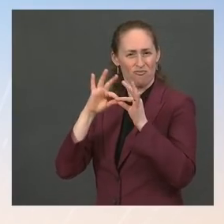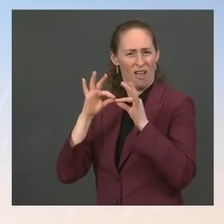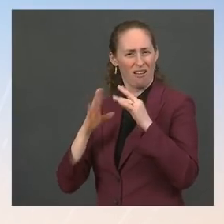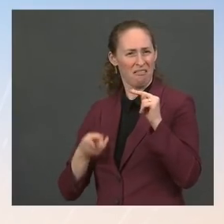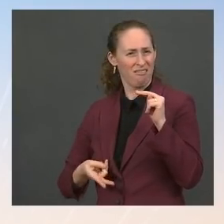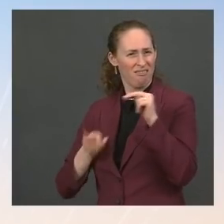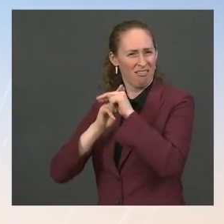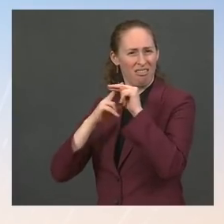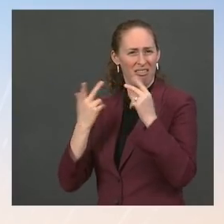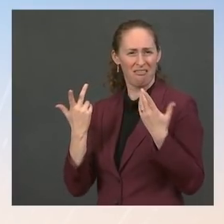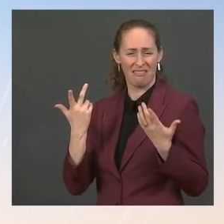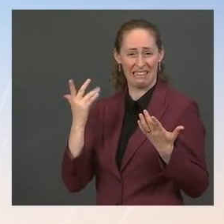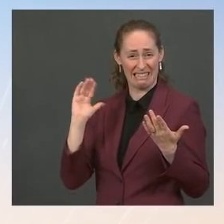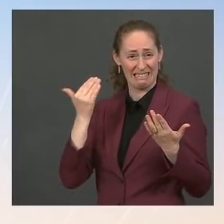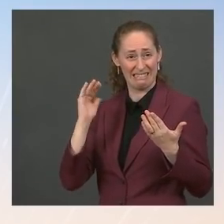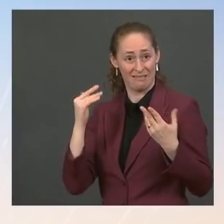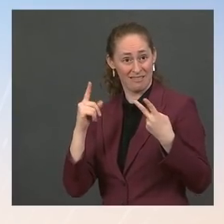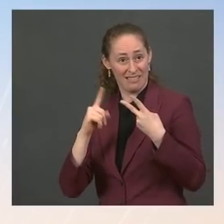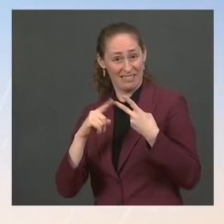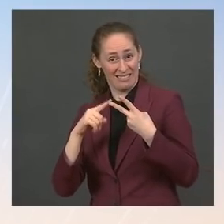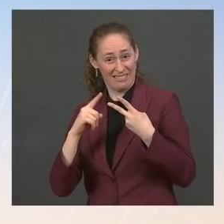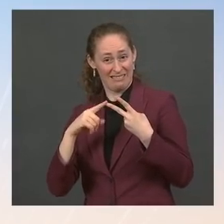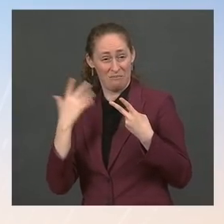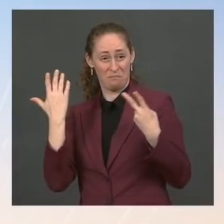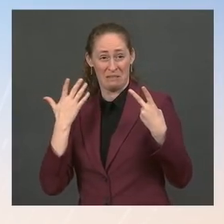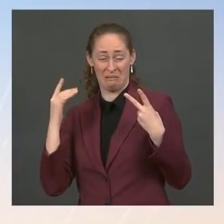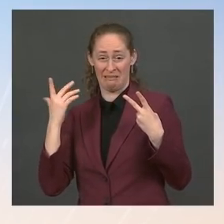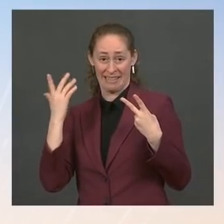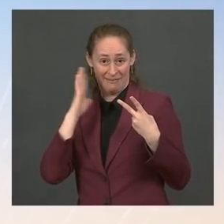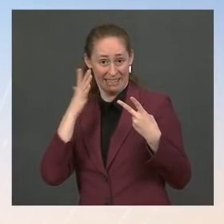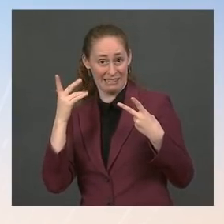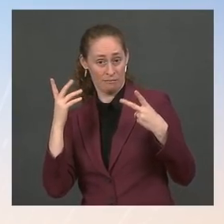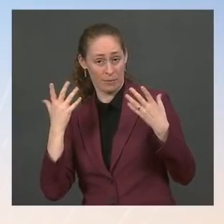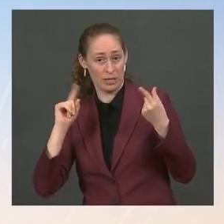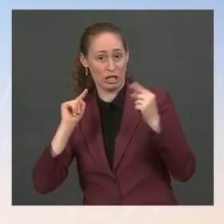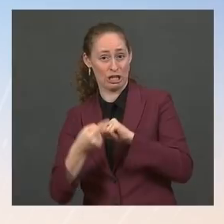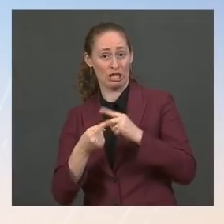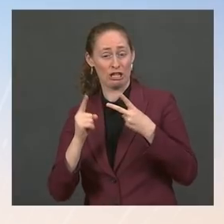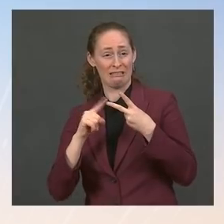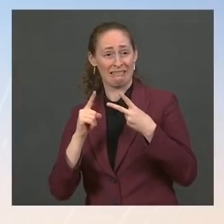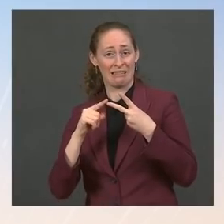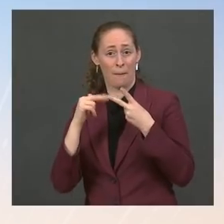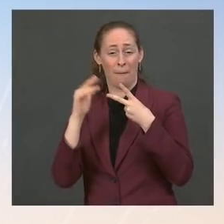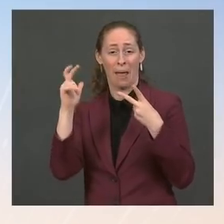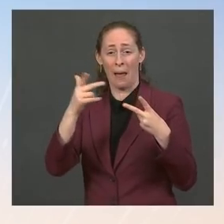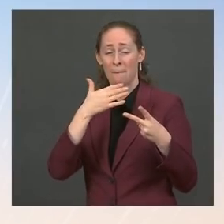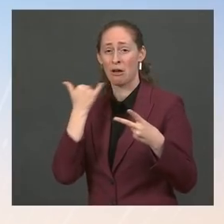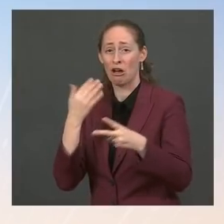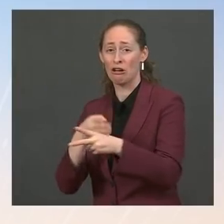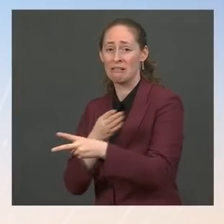any assurances from him that it will not. But also, it plays into sort of a larger critique